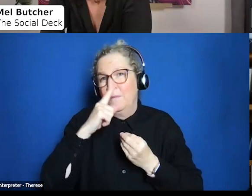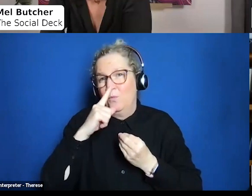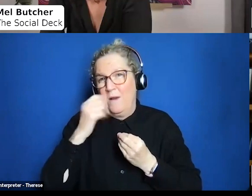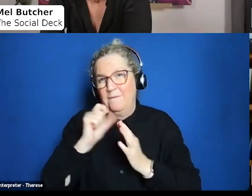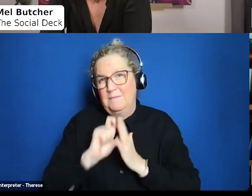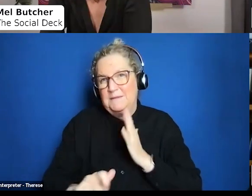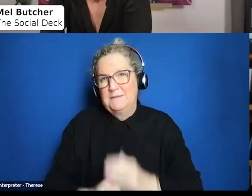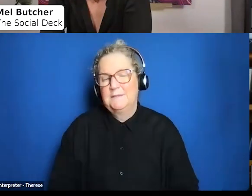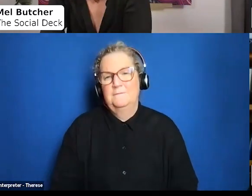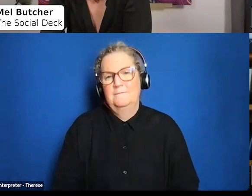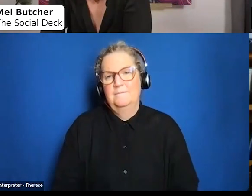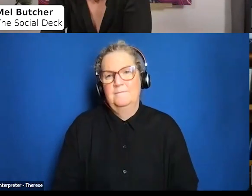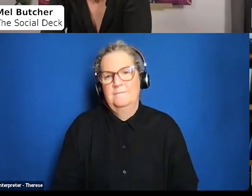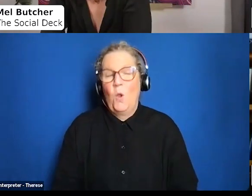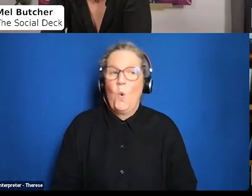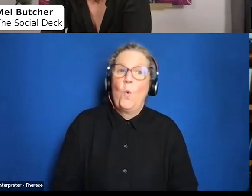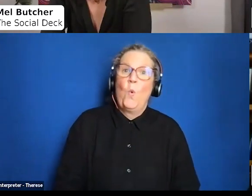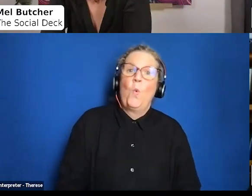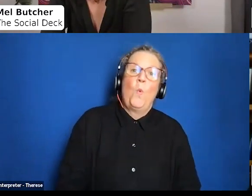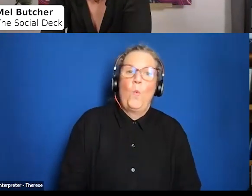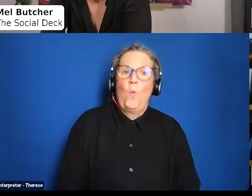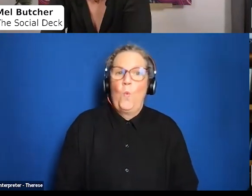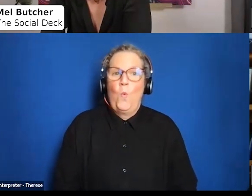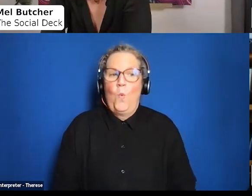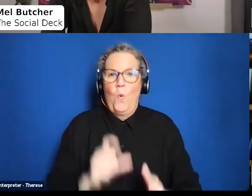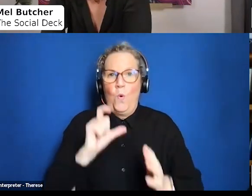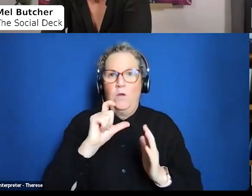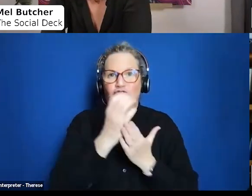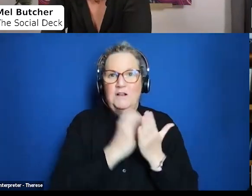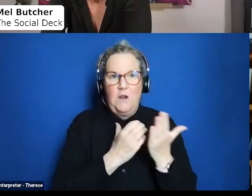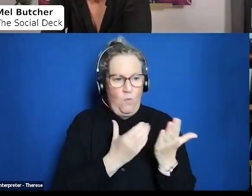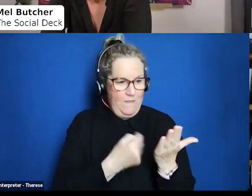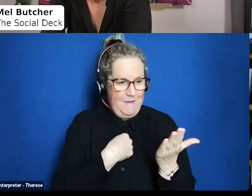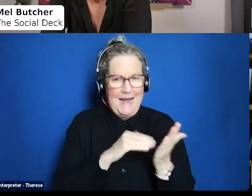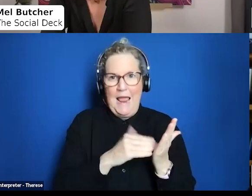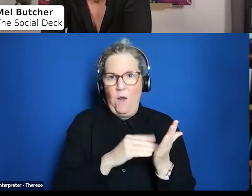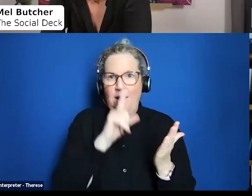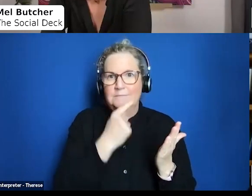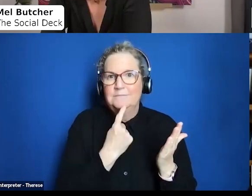Oh, look, I have to confess that I don't have the charter in front of me now, and so I can't say what words are there,